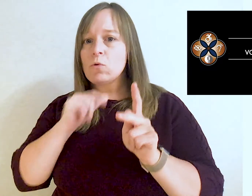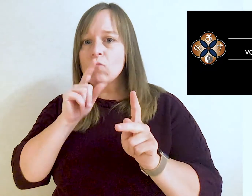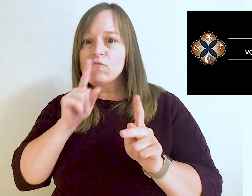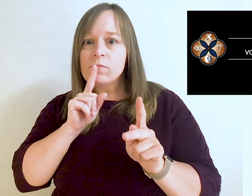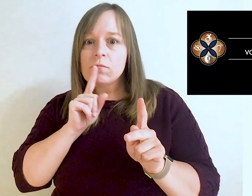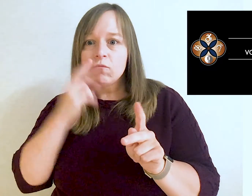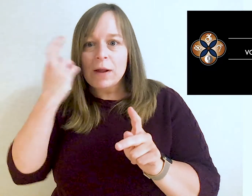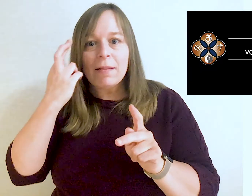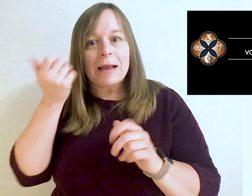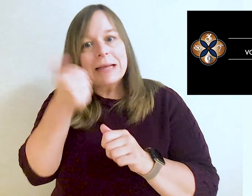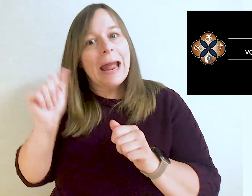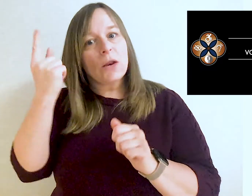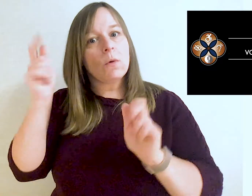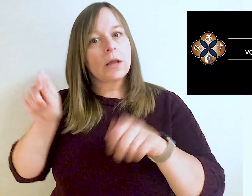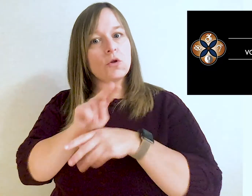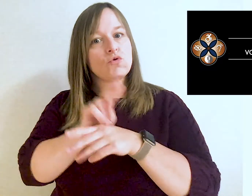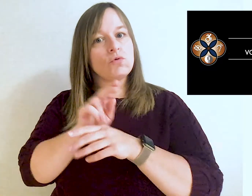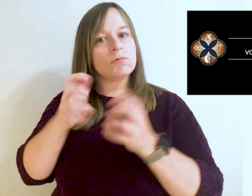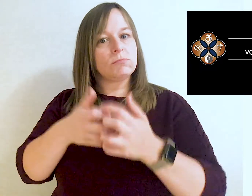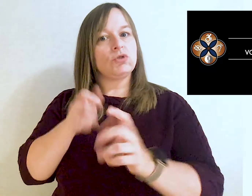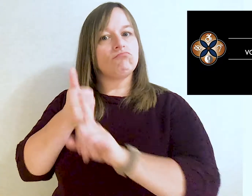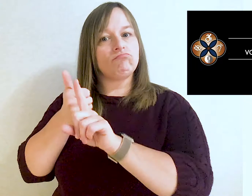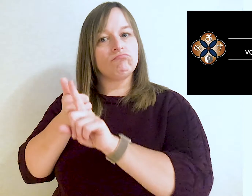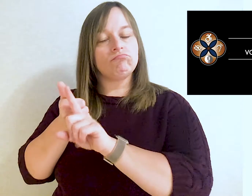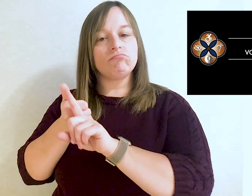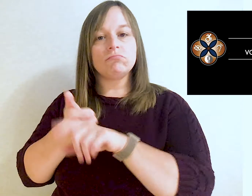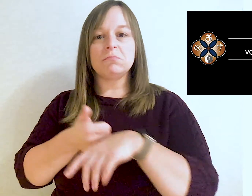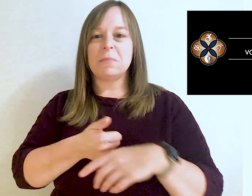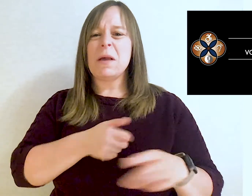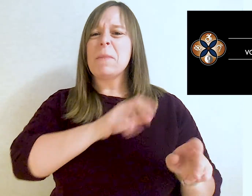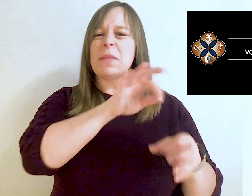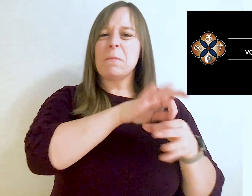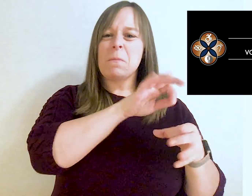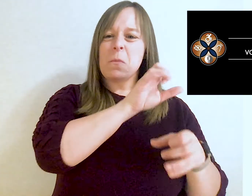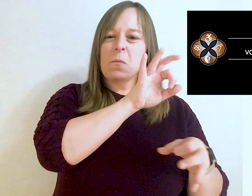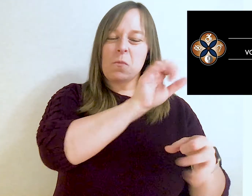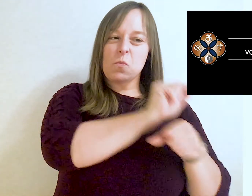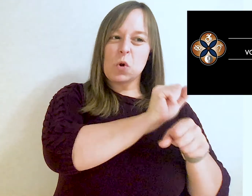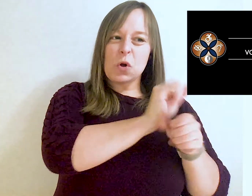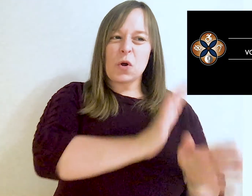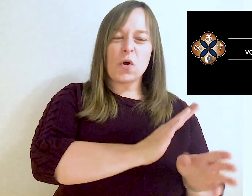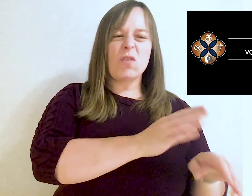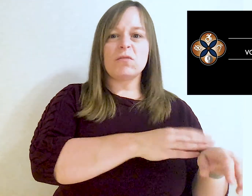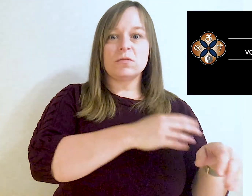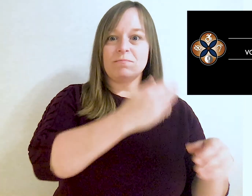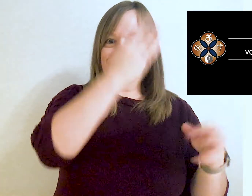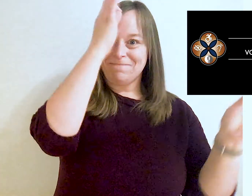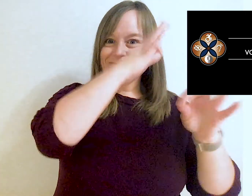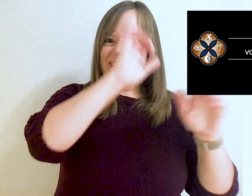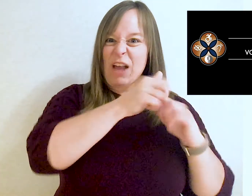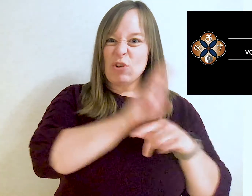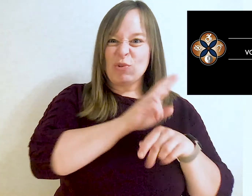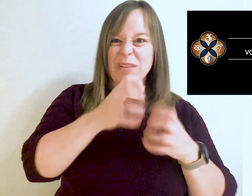poll workers deter voters from using the BMD because they are not familiar with the equipment themselves.